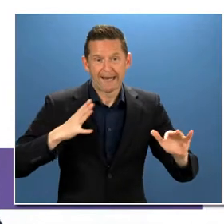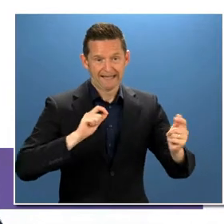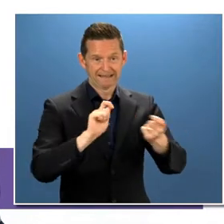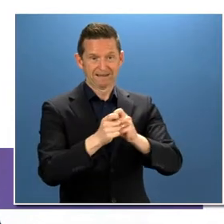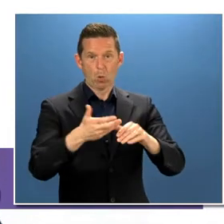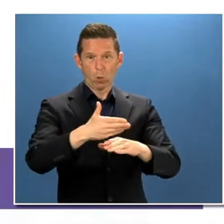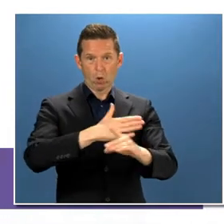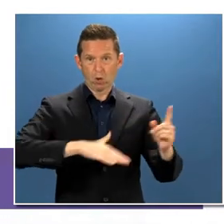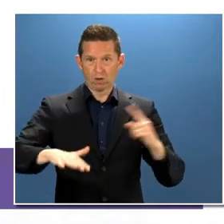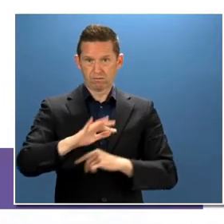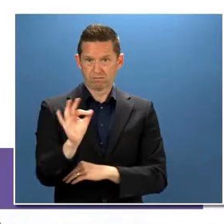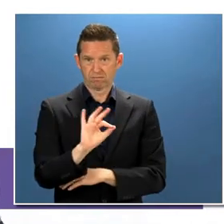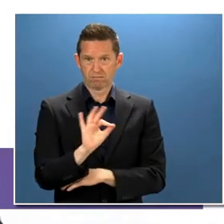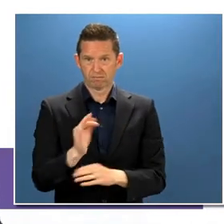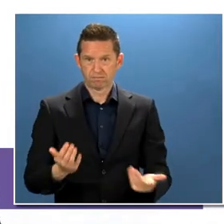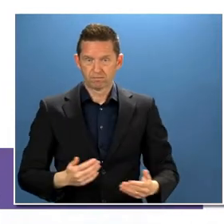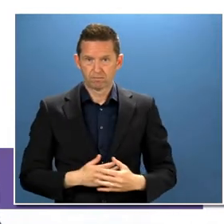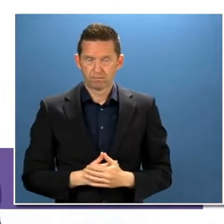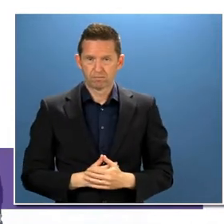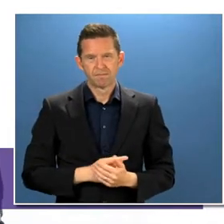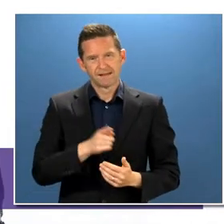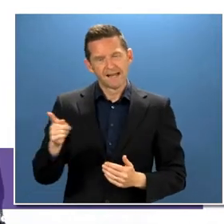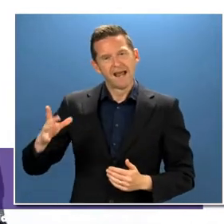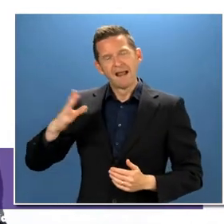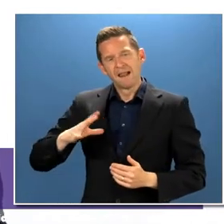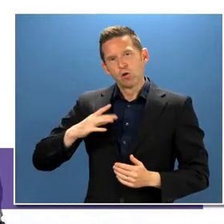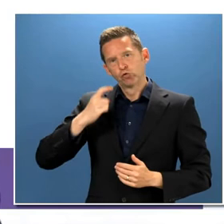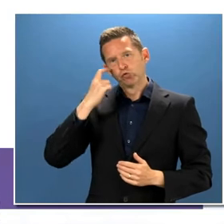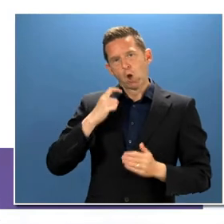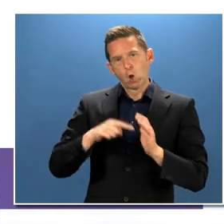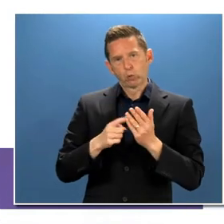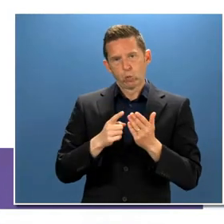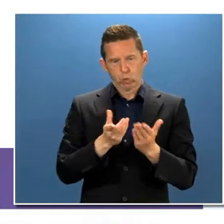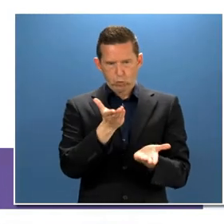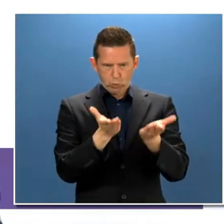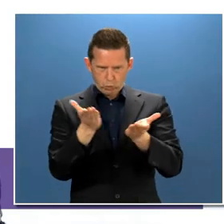So we do need to try and get the balance right between having an incredibly